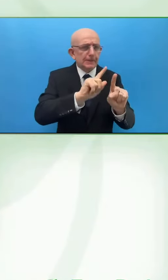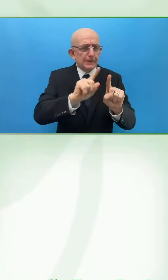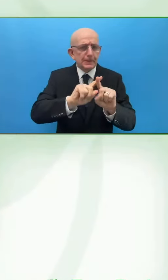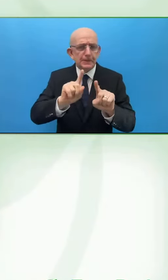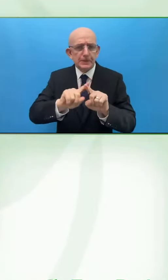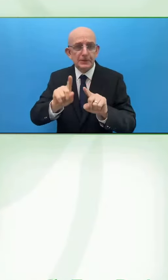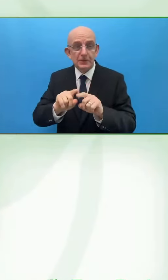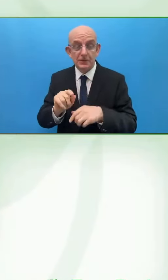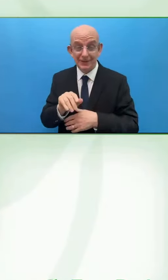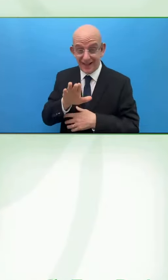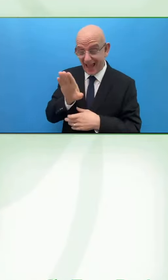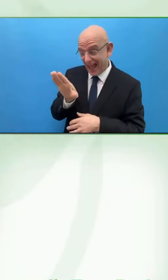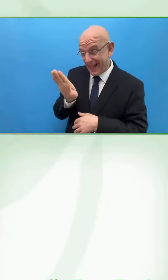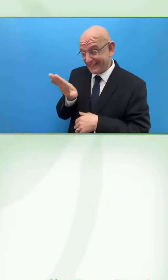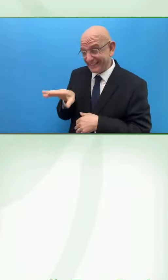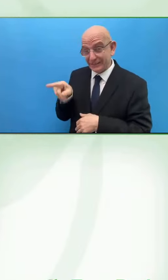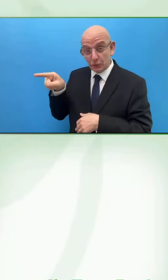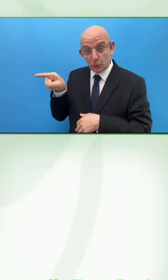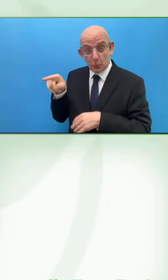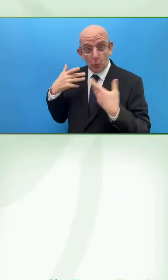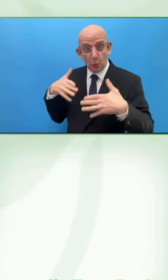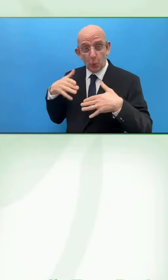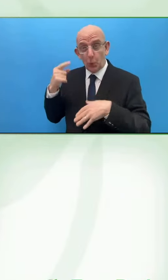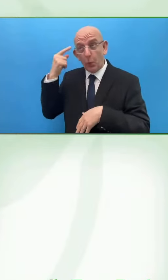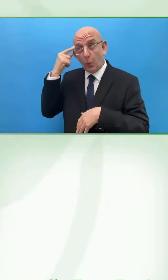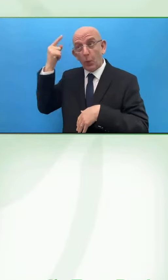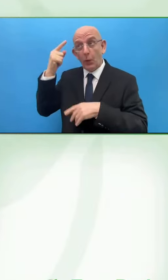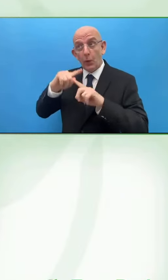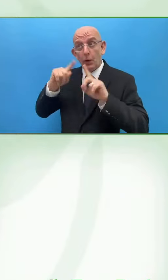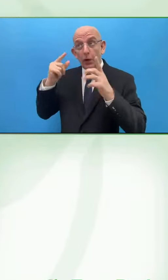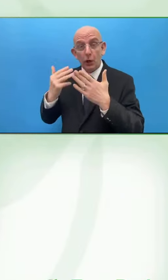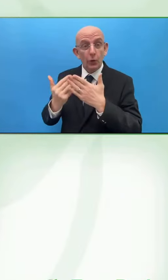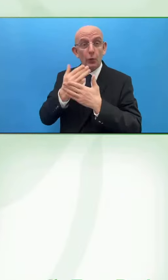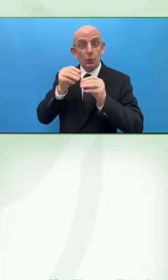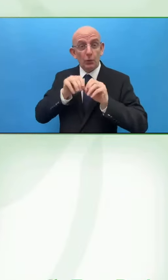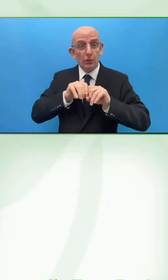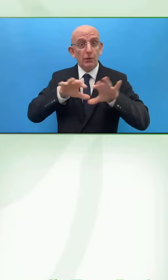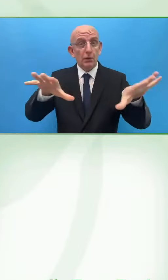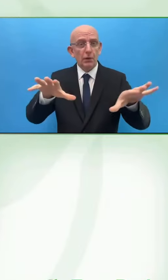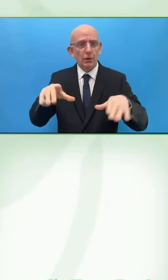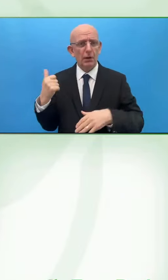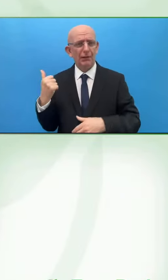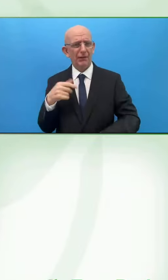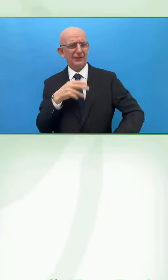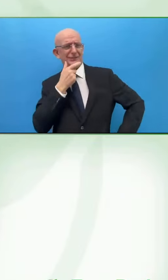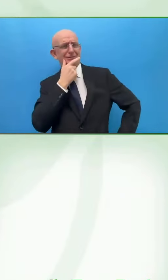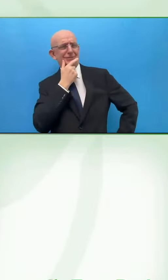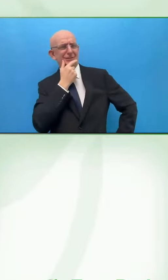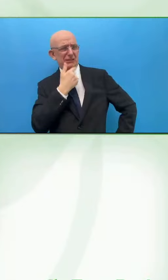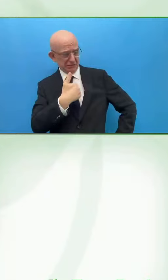It's how you suddenly start looking at it and I told him that these kind of skills and